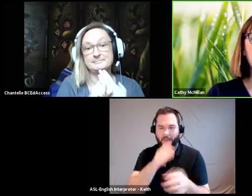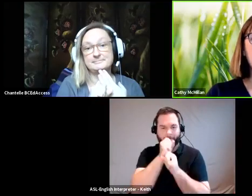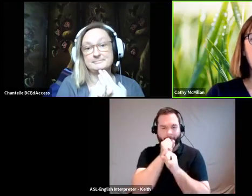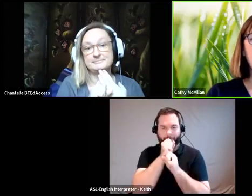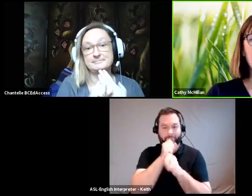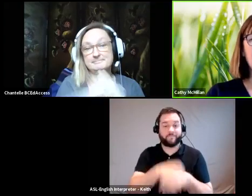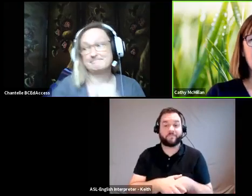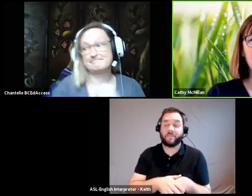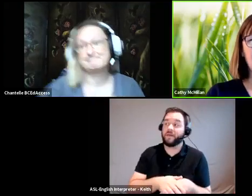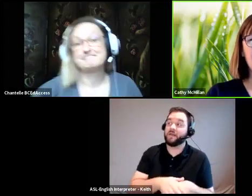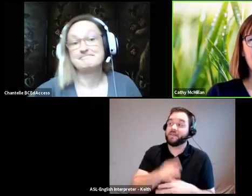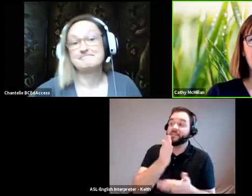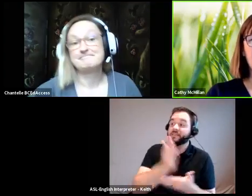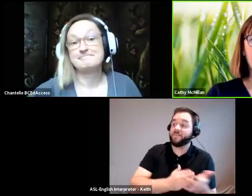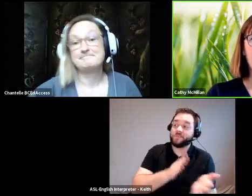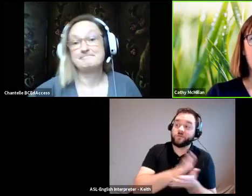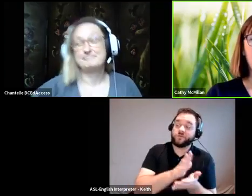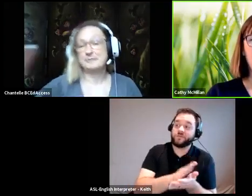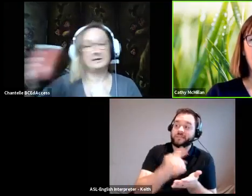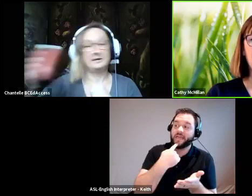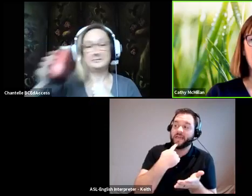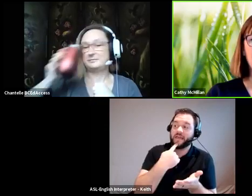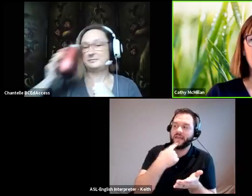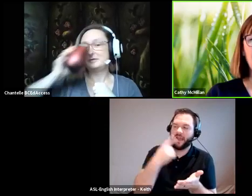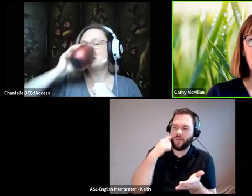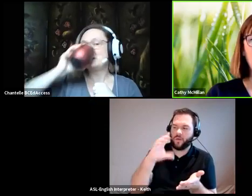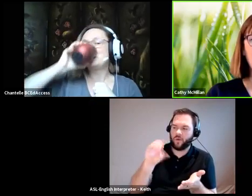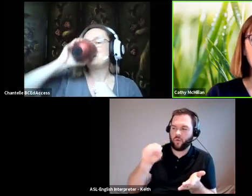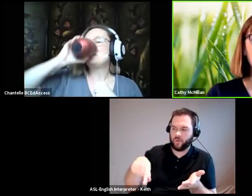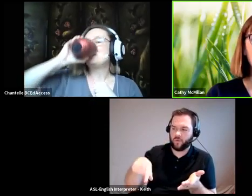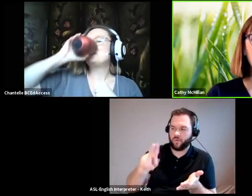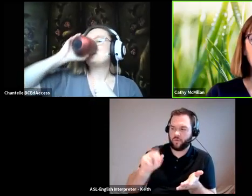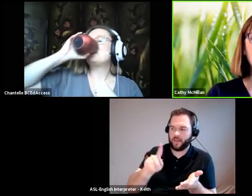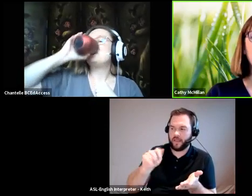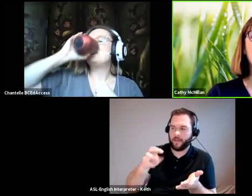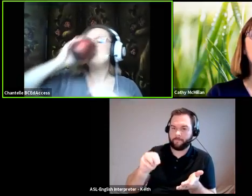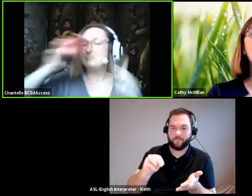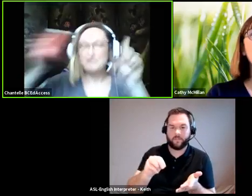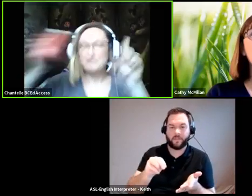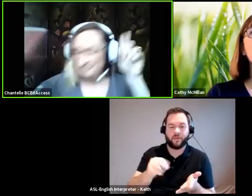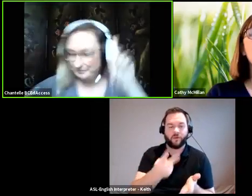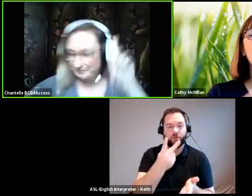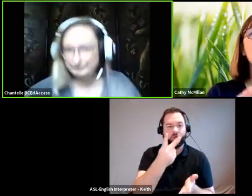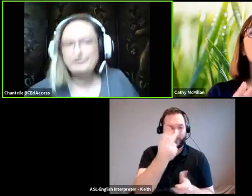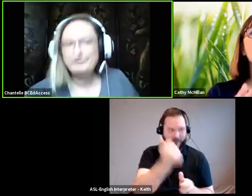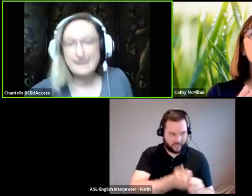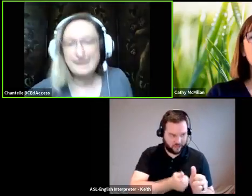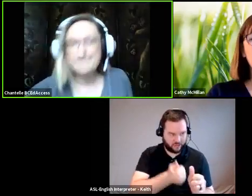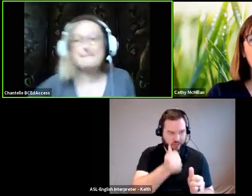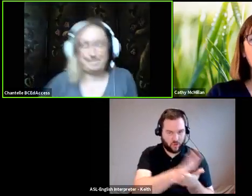many are on the waitlist. A few of them do out right few of them do outright say that. I don't cook whitlam does, they